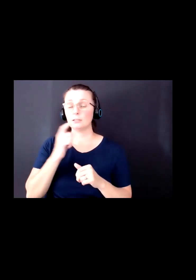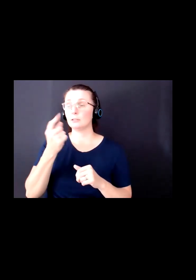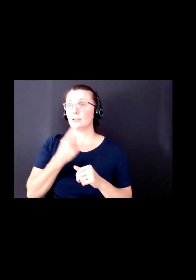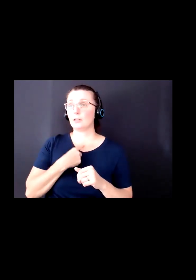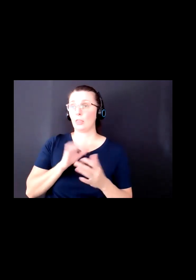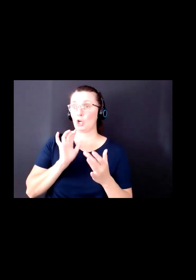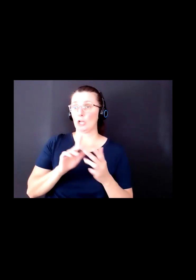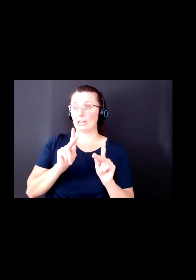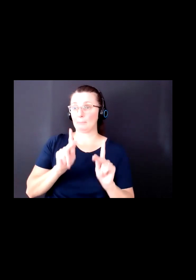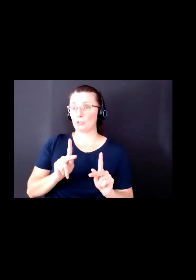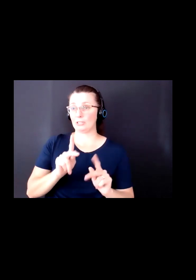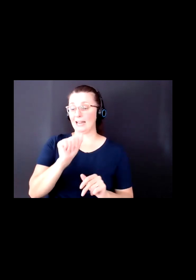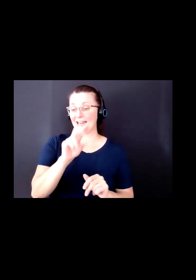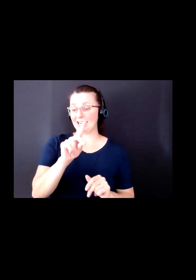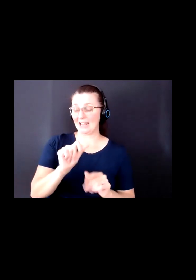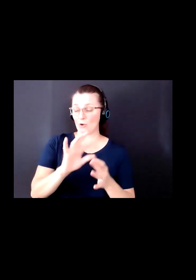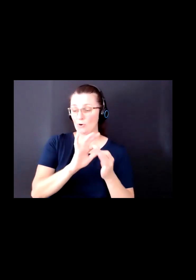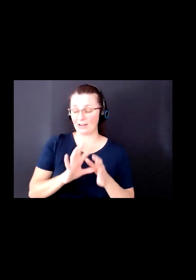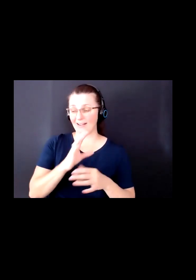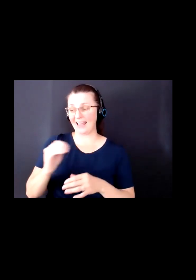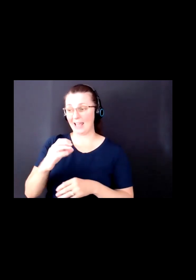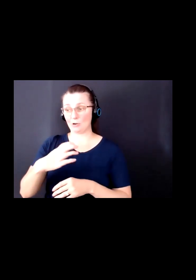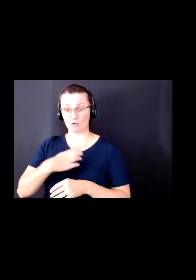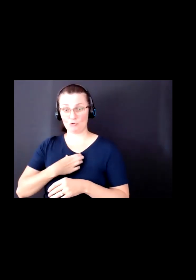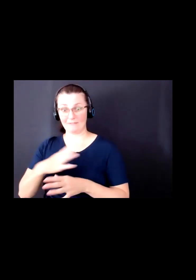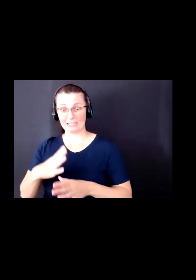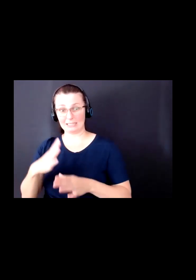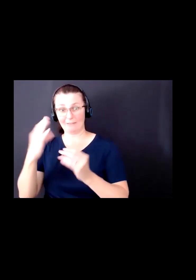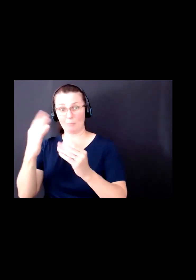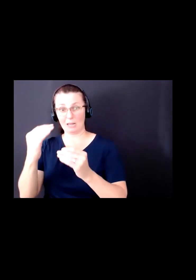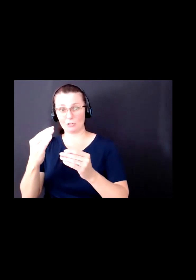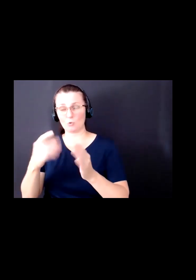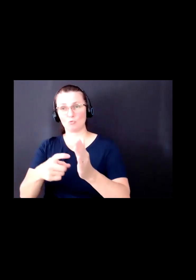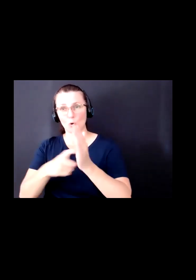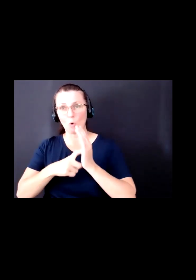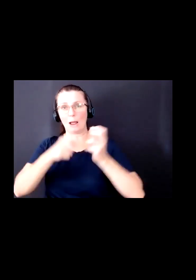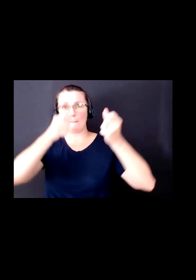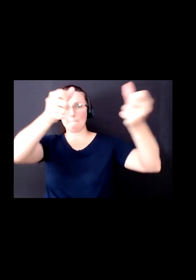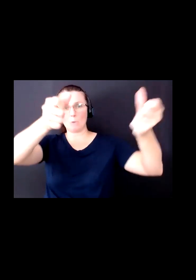ADA Coordinator is required to be posted. Publically. And then